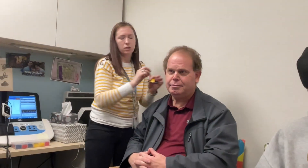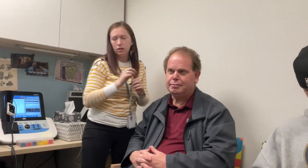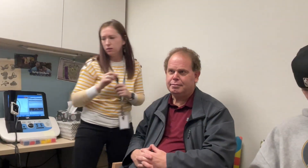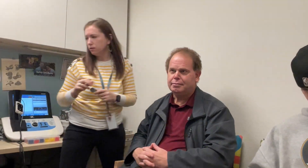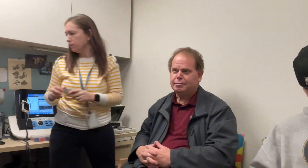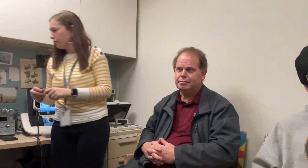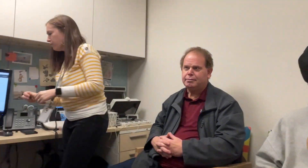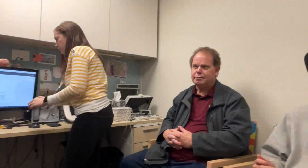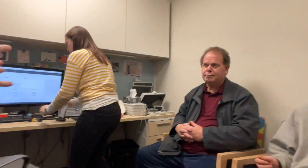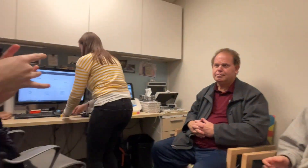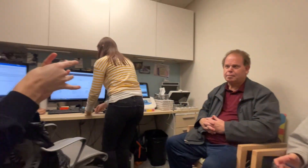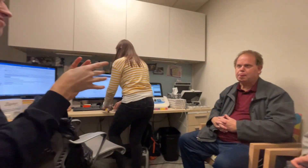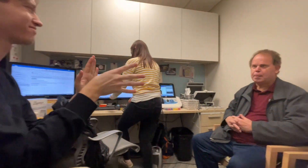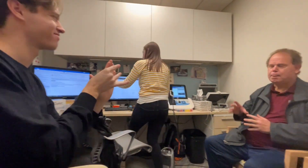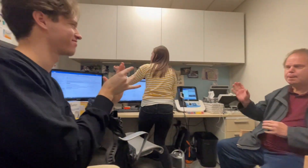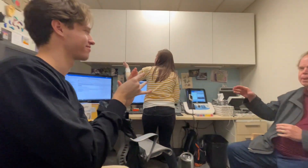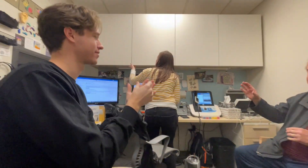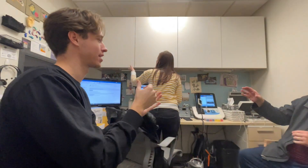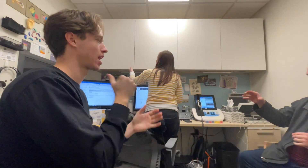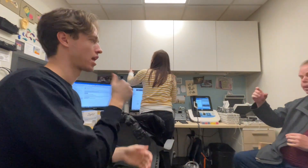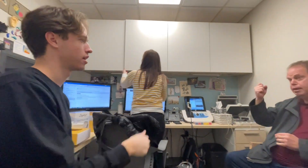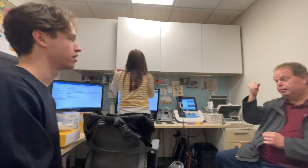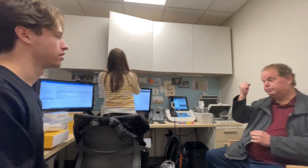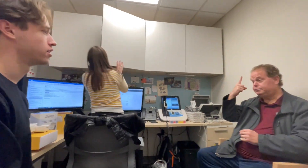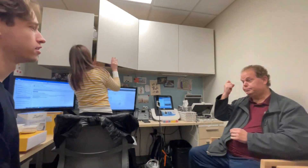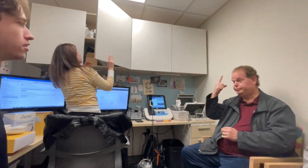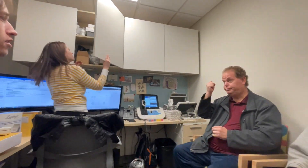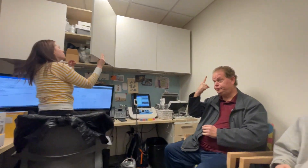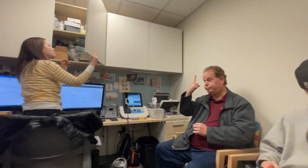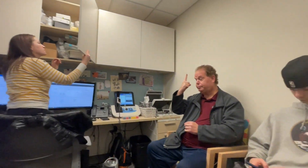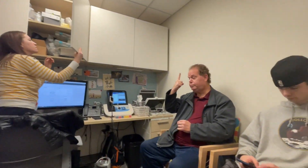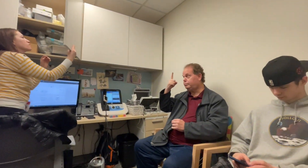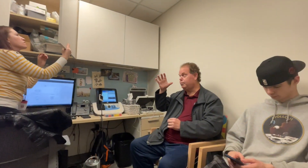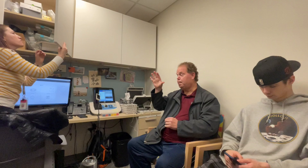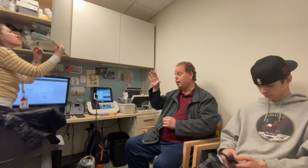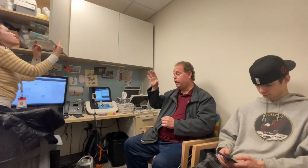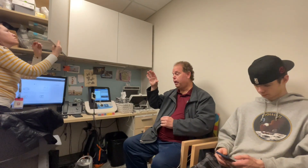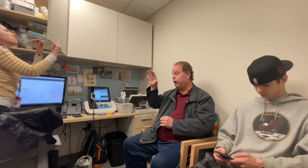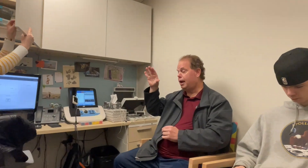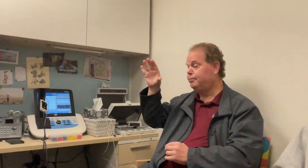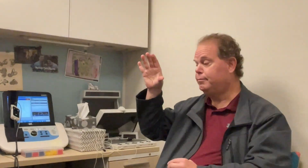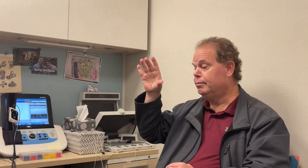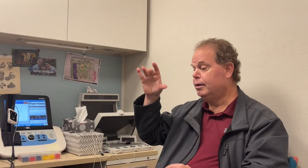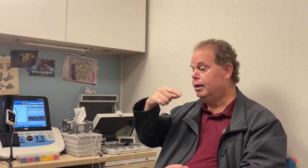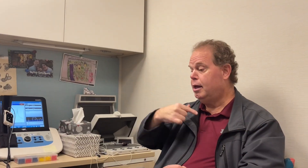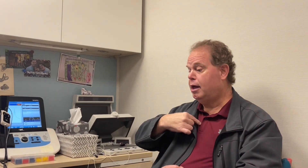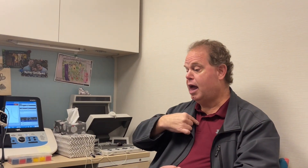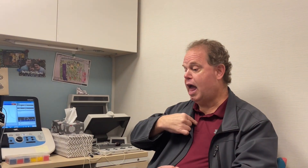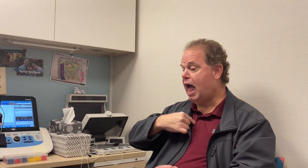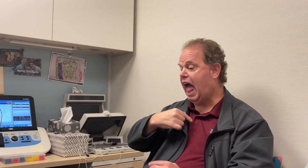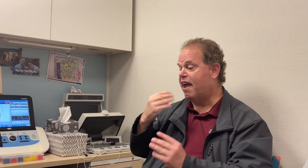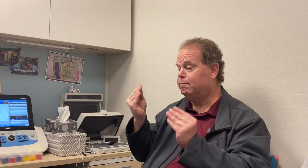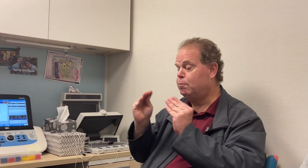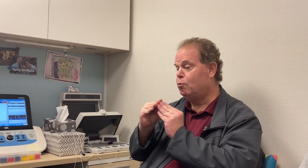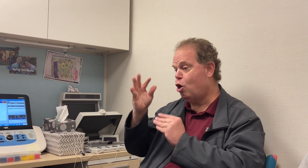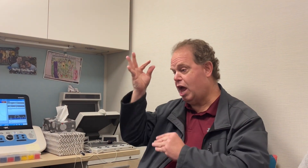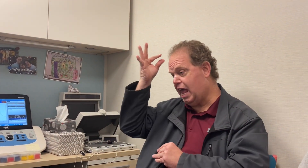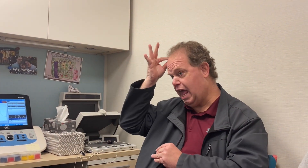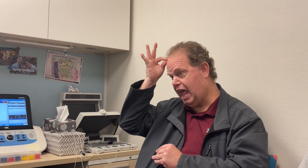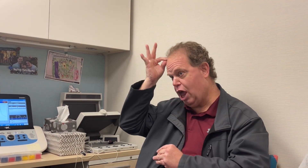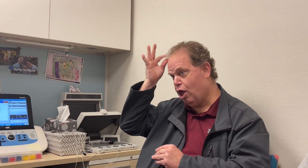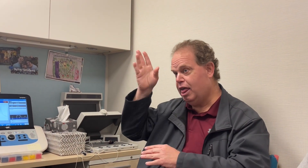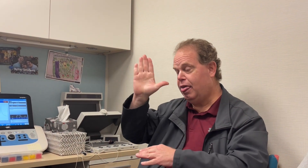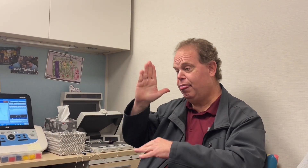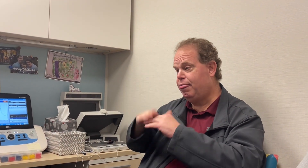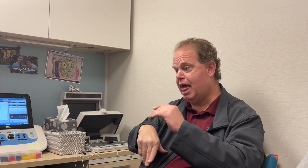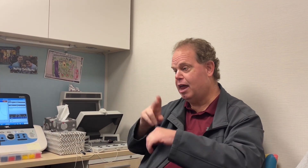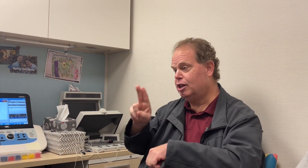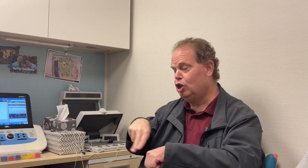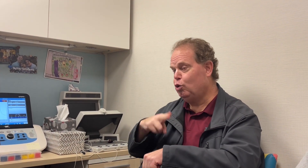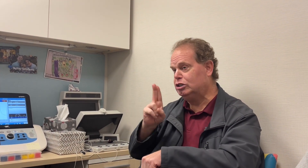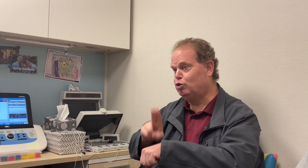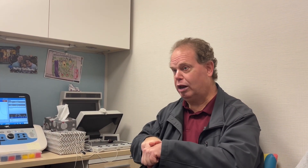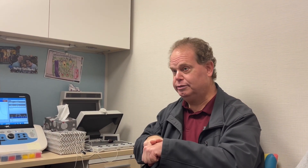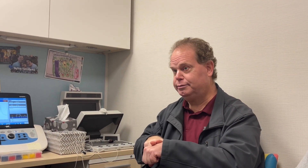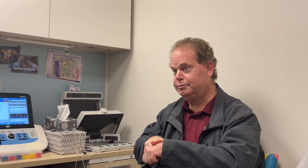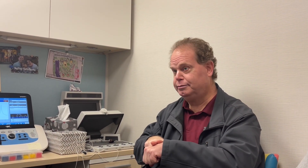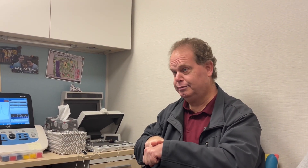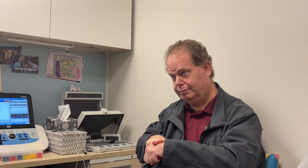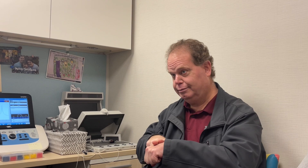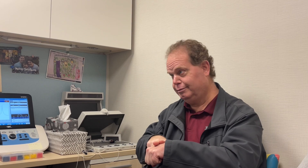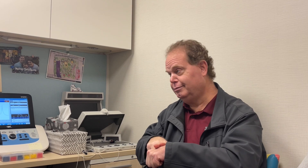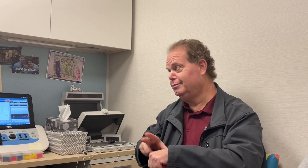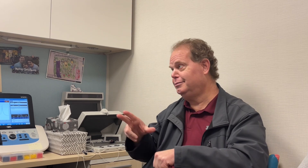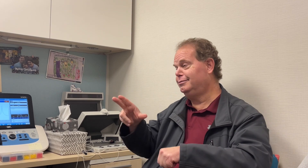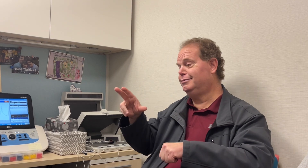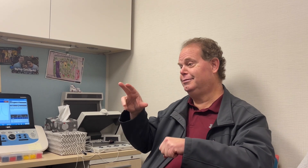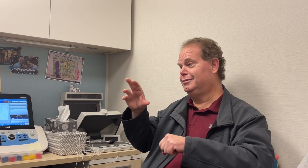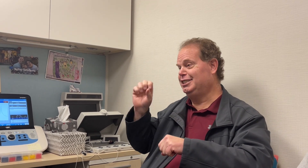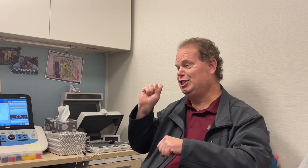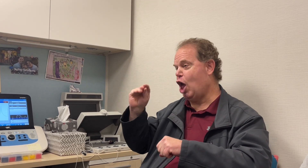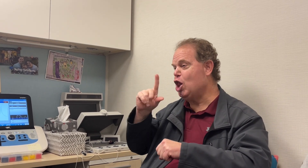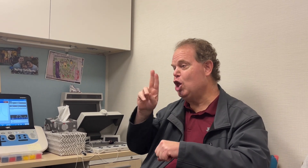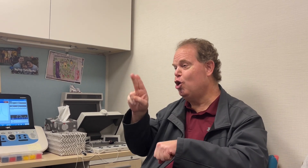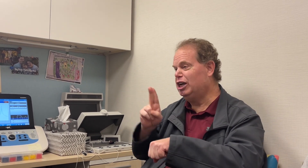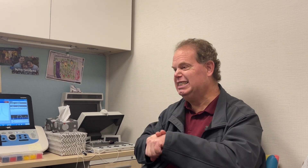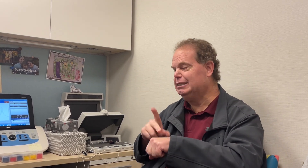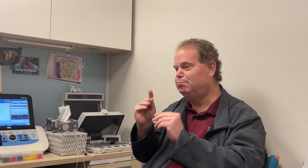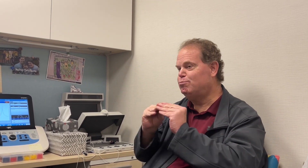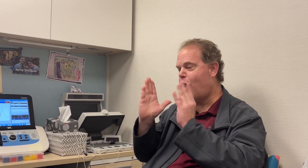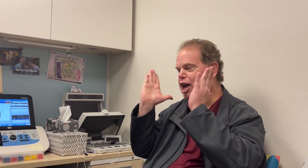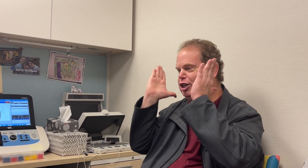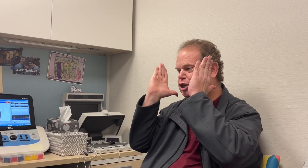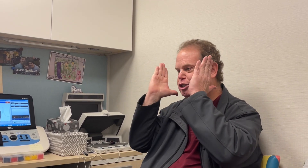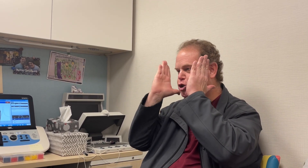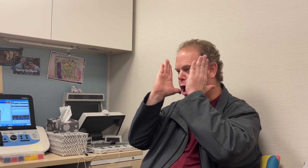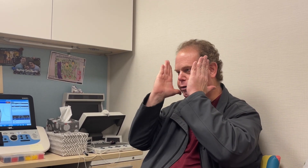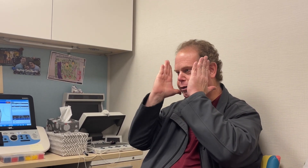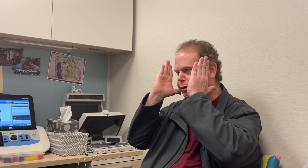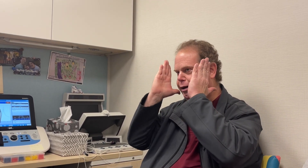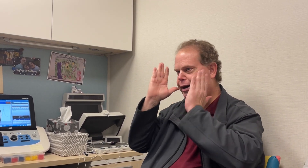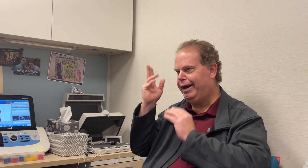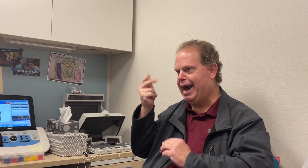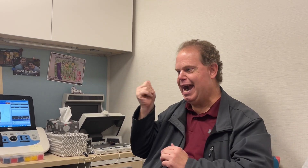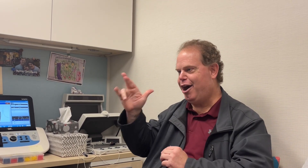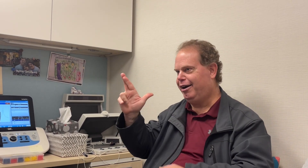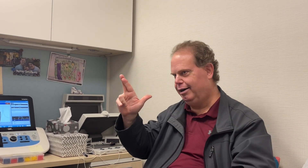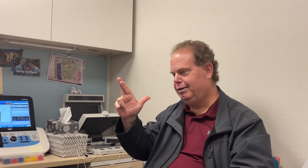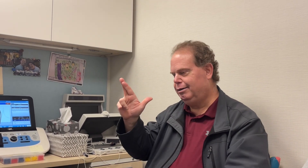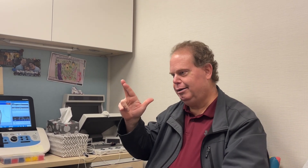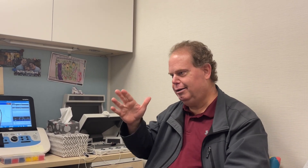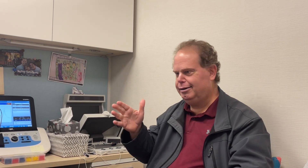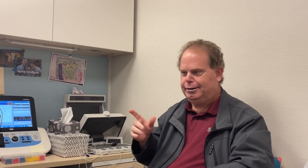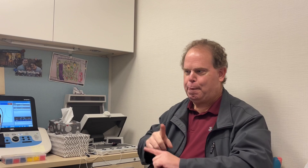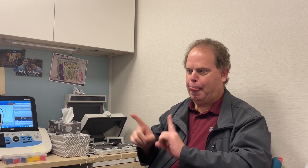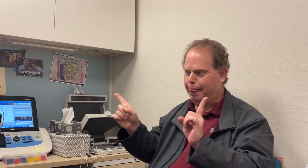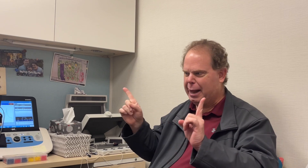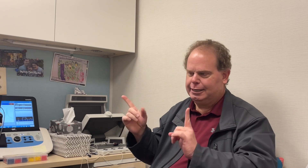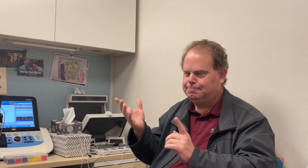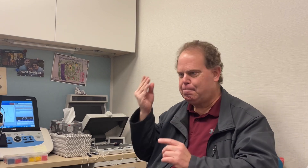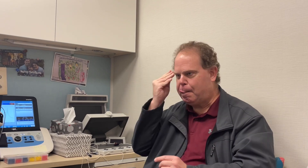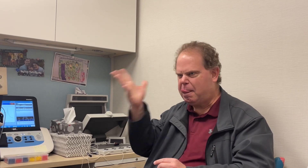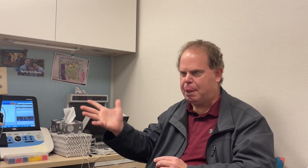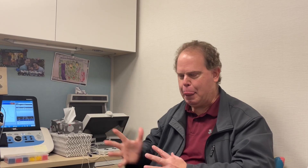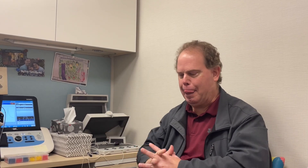on he said I do have more hair than normal okay so typically I have it shorter mhm but I just